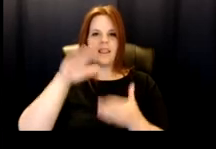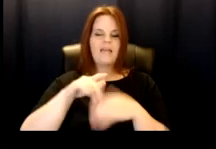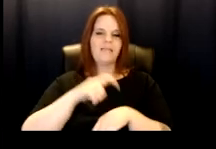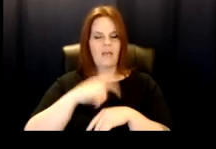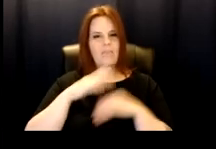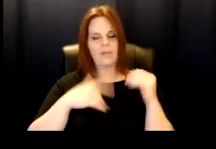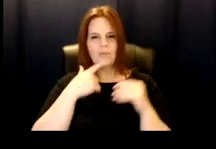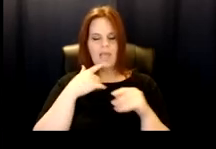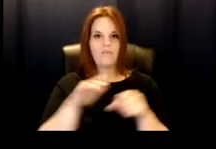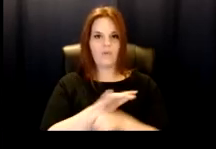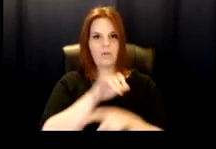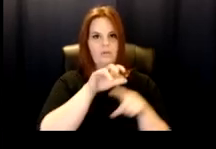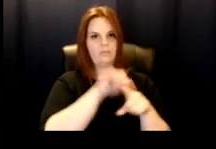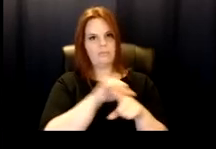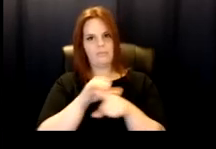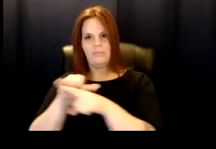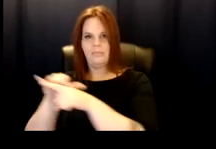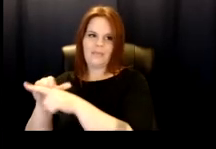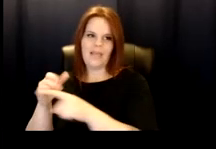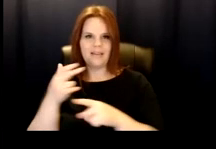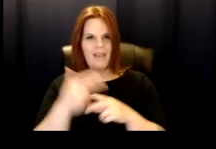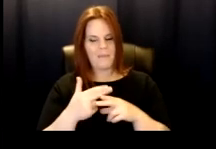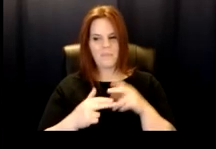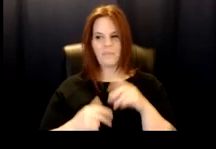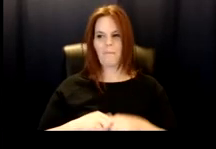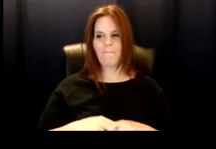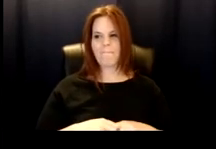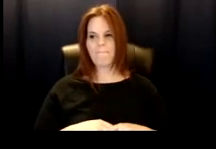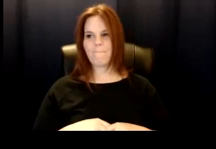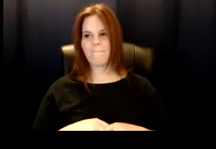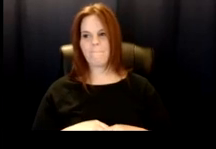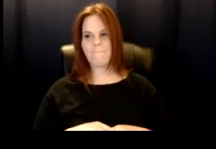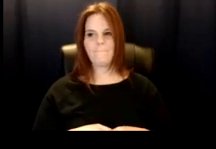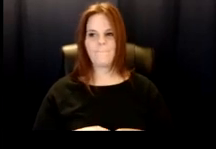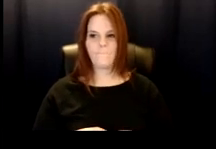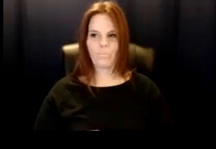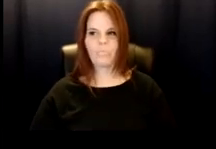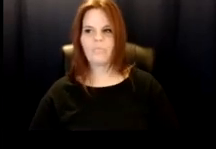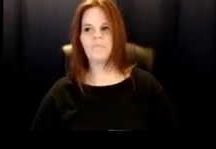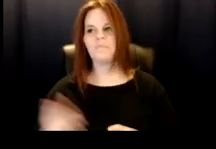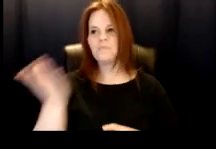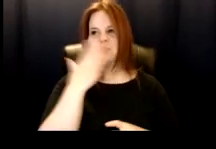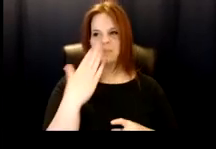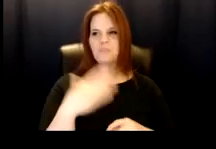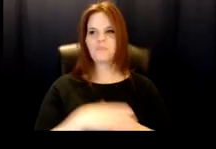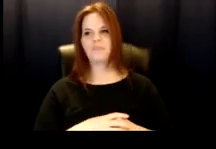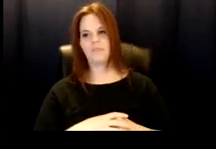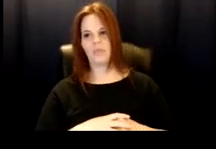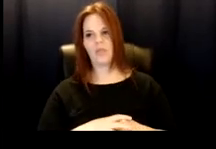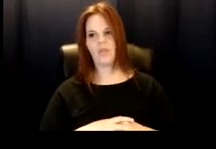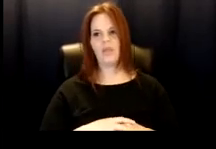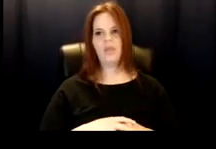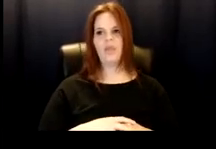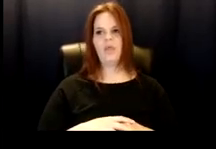And could we go from the title slide to the next slide, please. Thank you. Long before